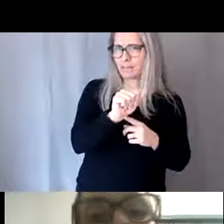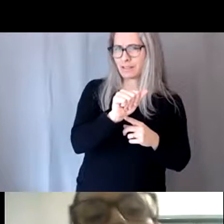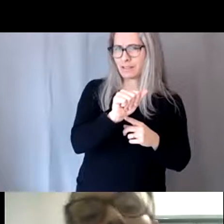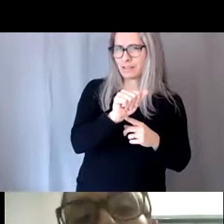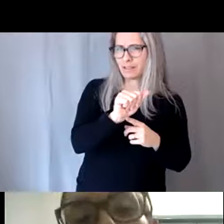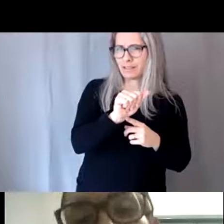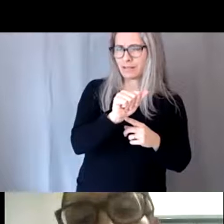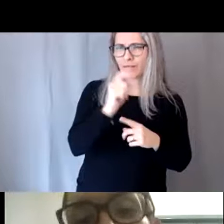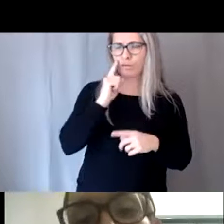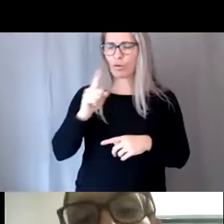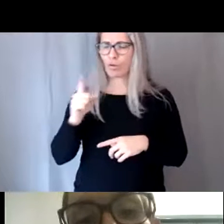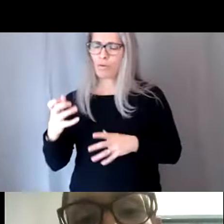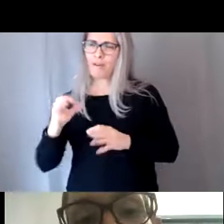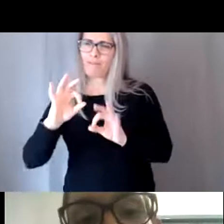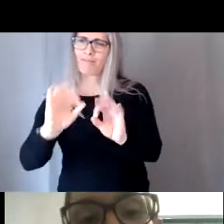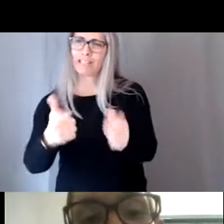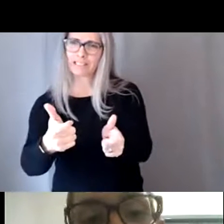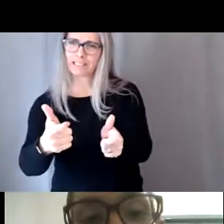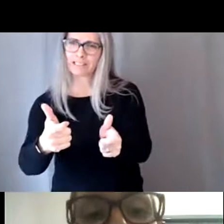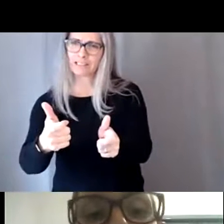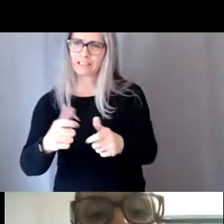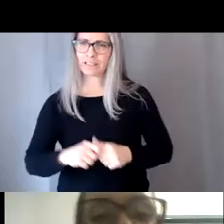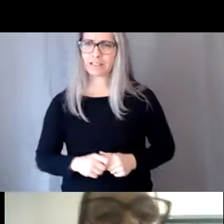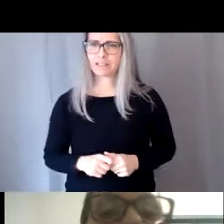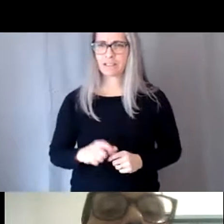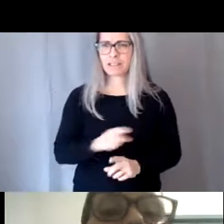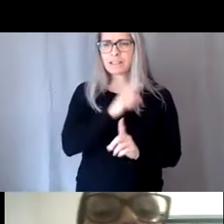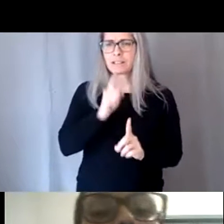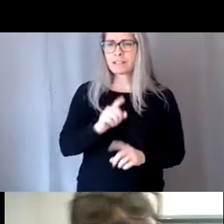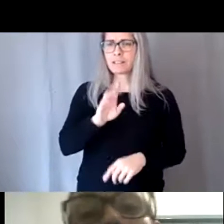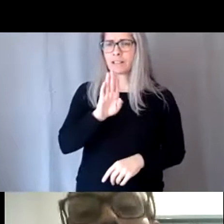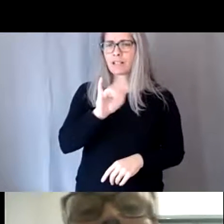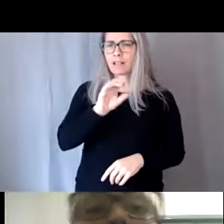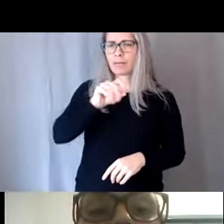to biopsy to bio social components that don't necessarily